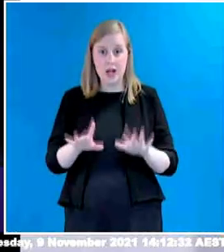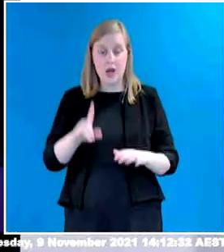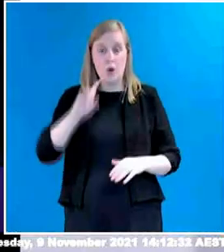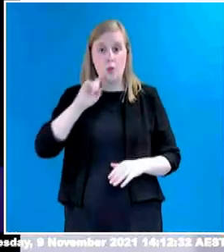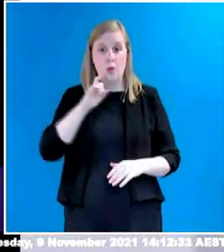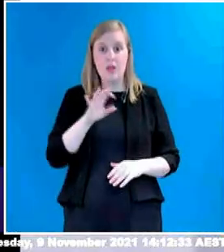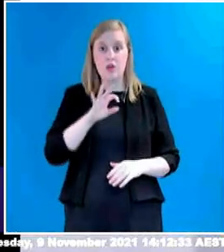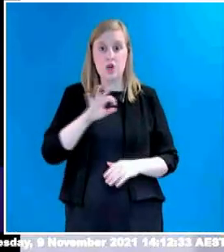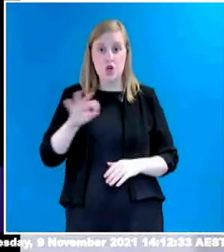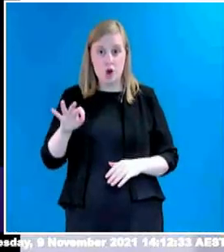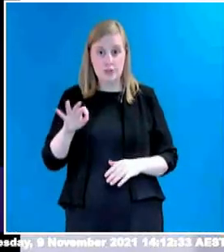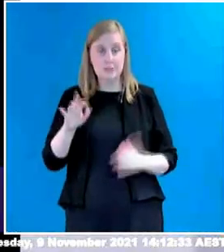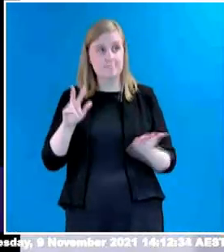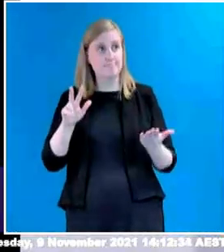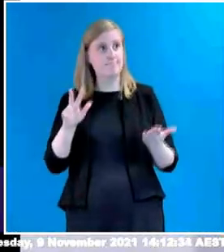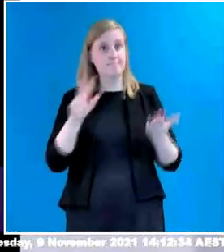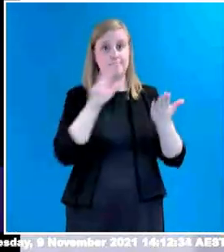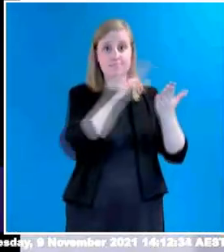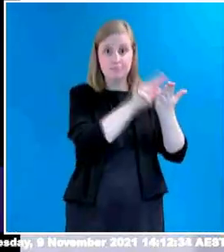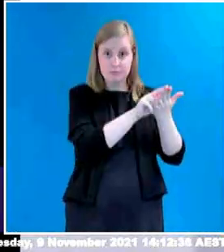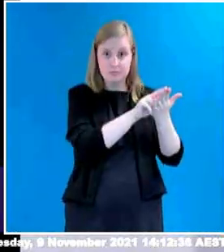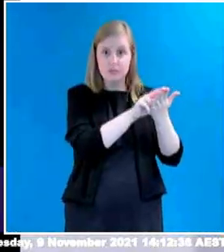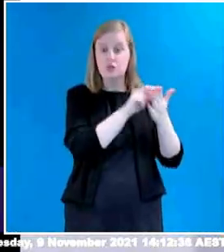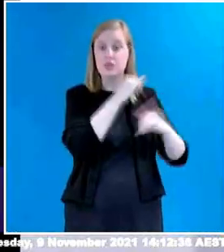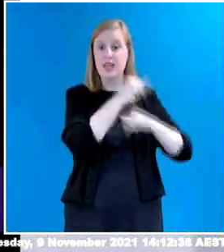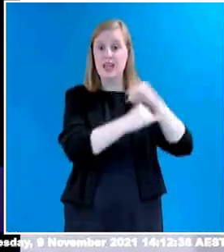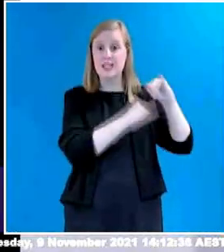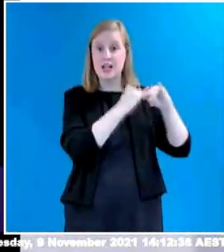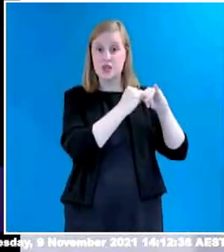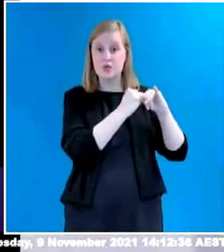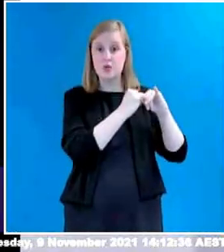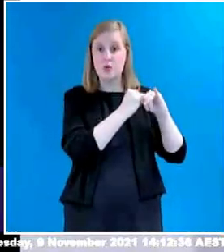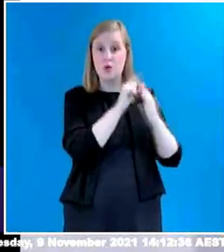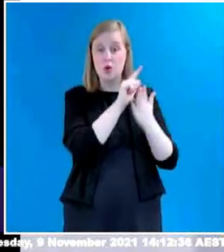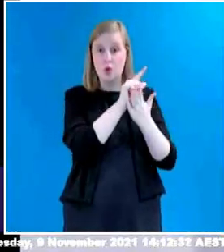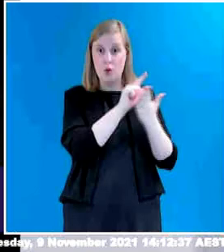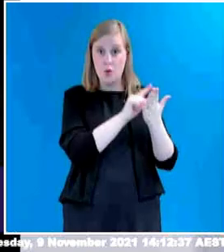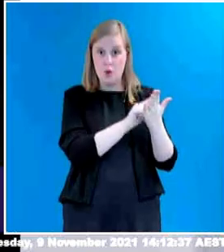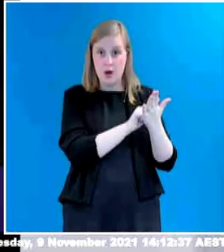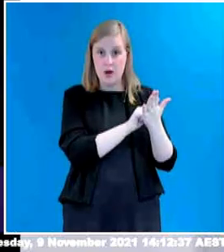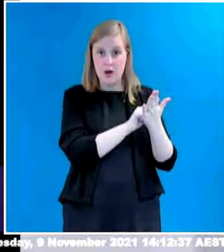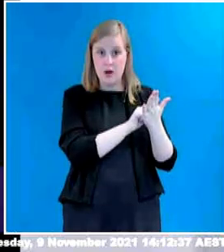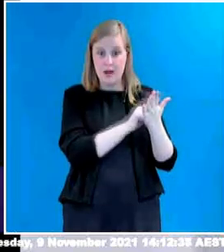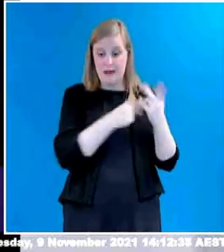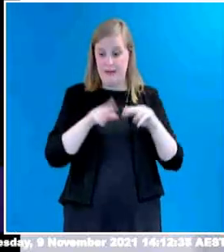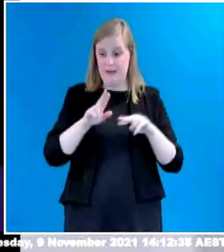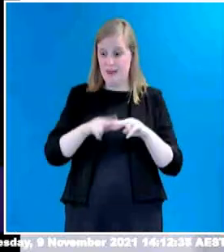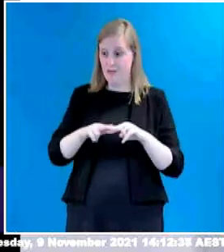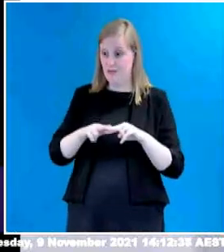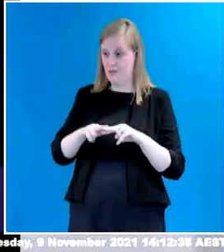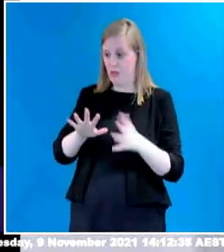international law obligations unless it had its house in order first. Is that the general position?